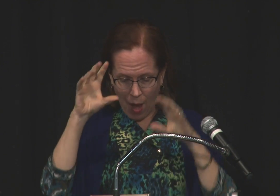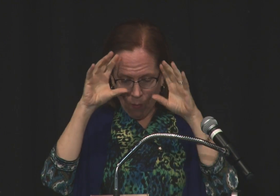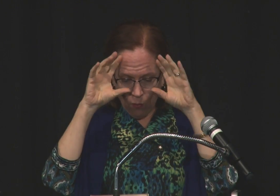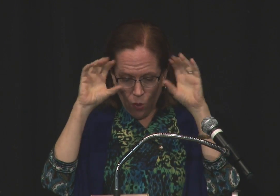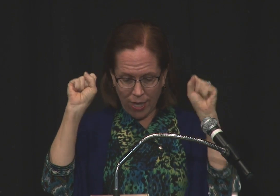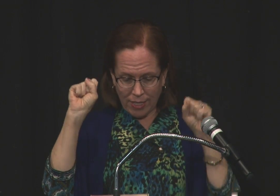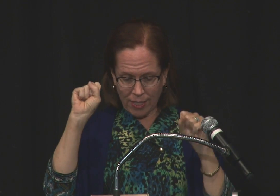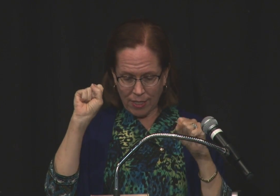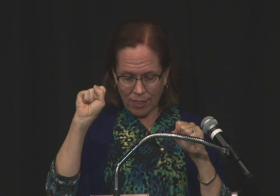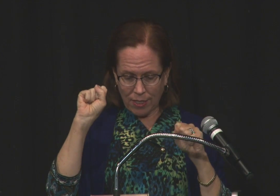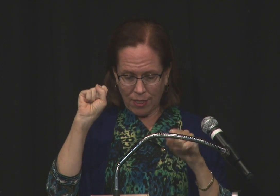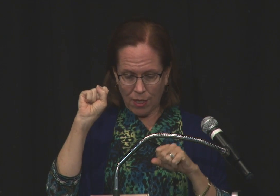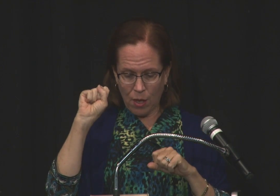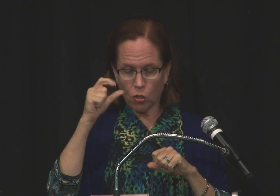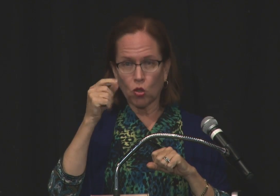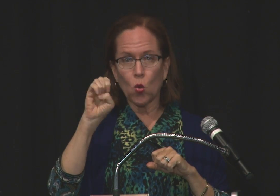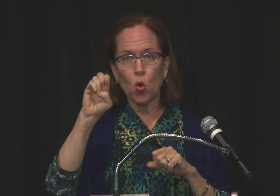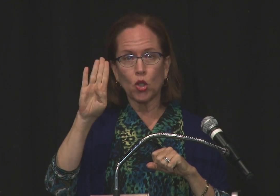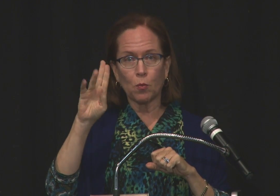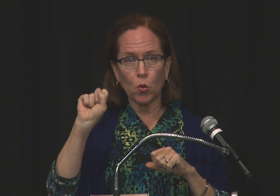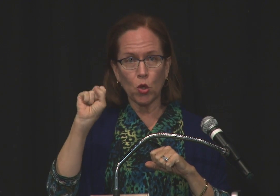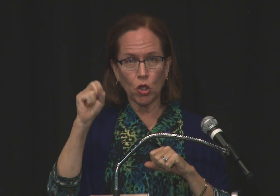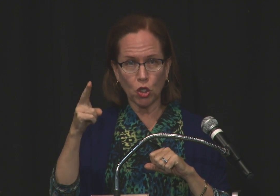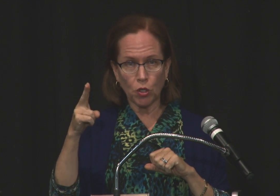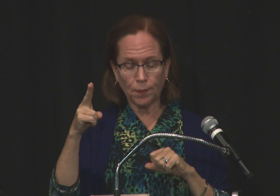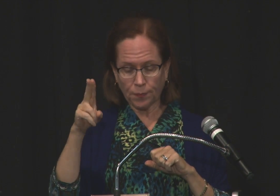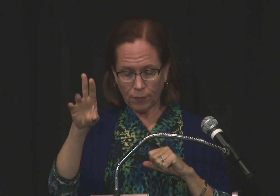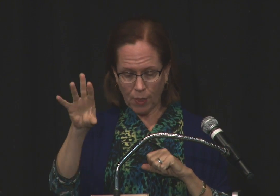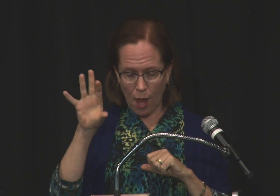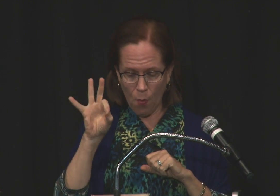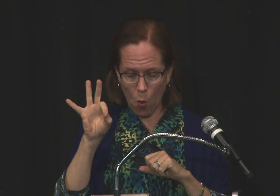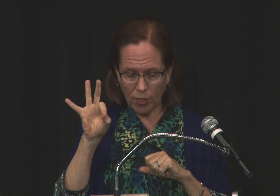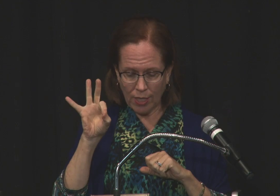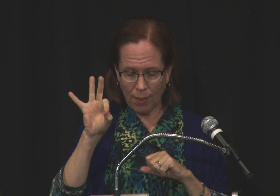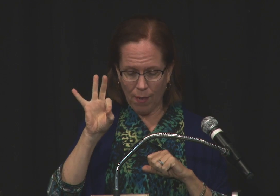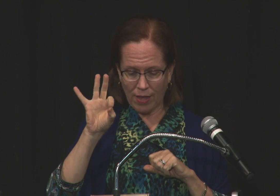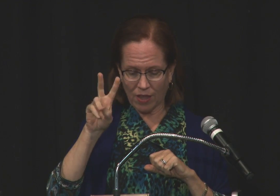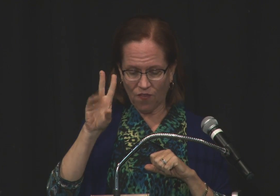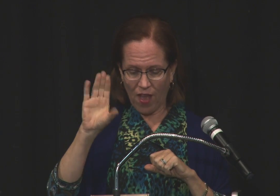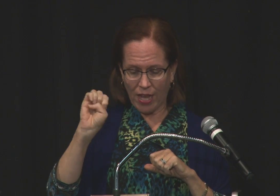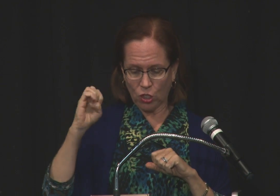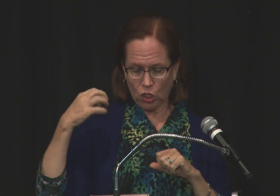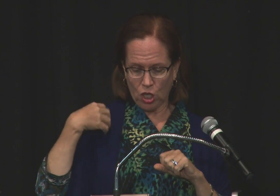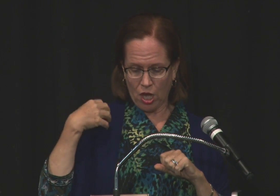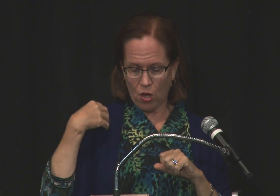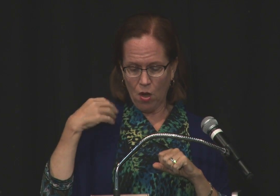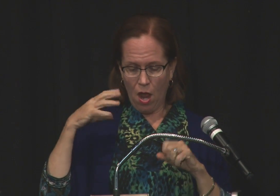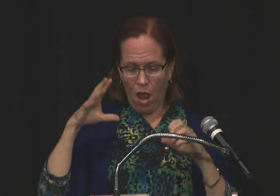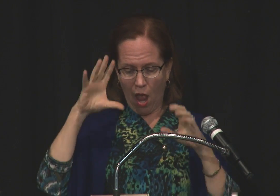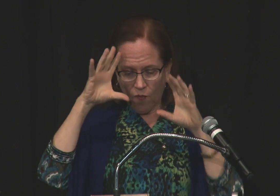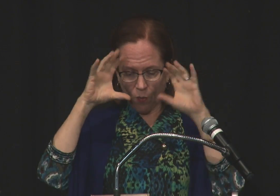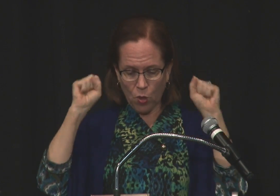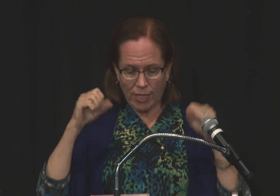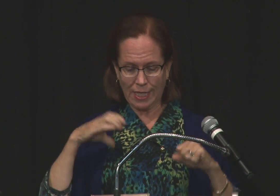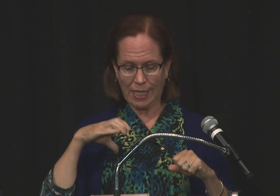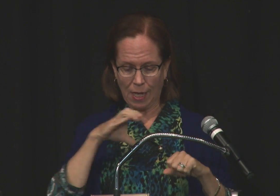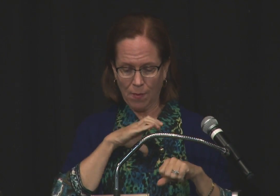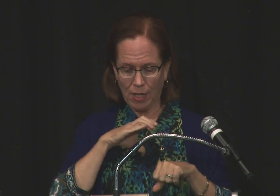President George Bush appointed him as the Vice Chair of the President's Committee